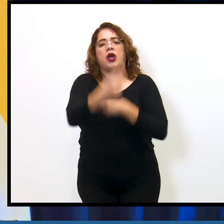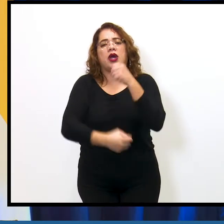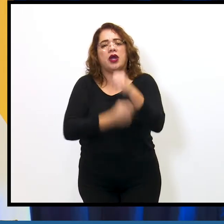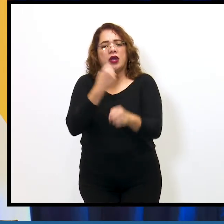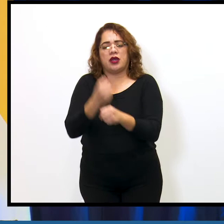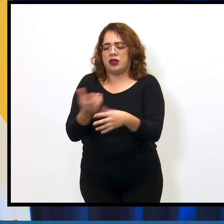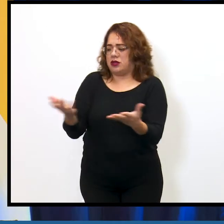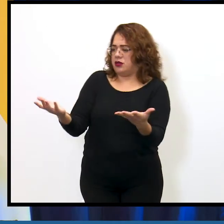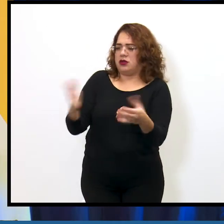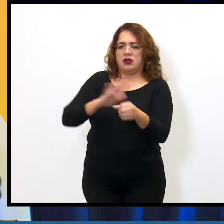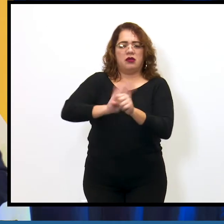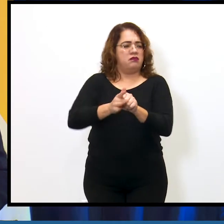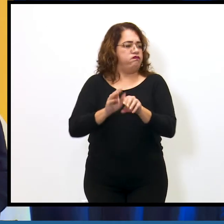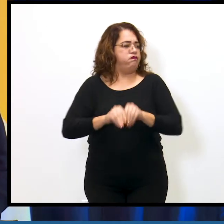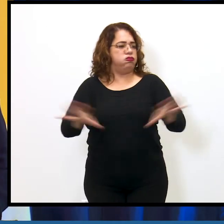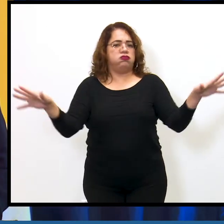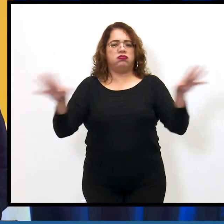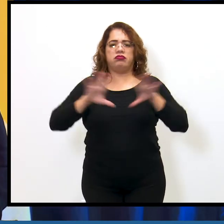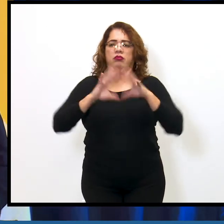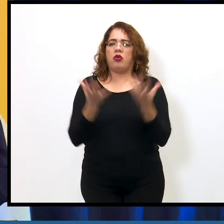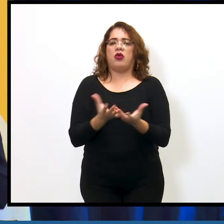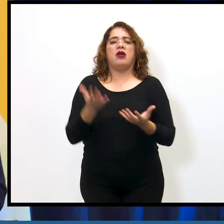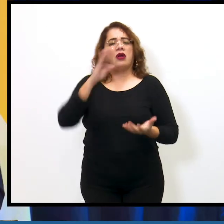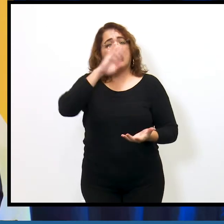and once we get past all of this we have the job of course of rebuilding